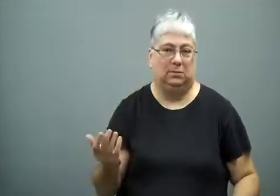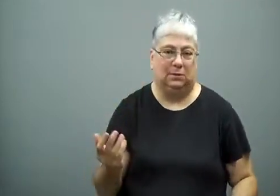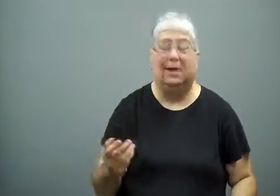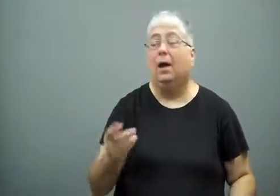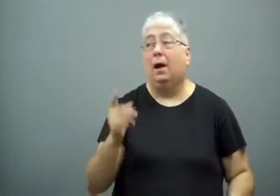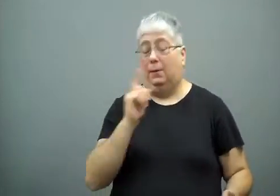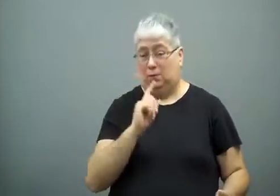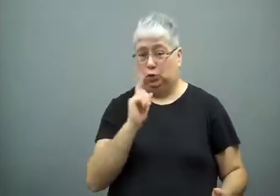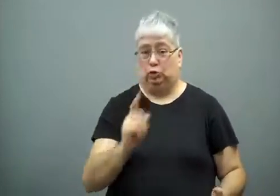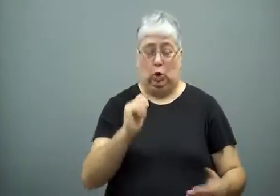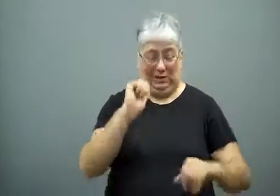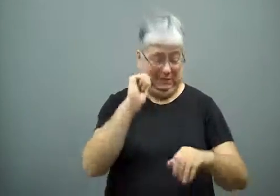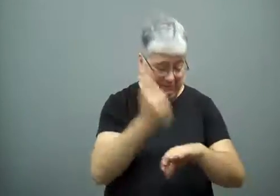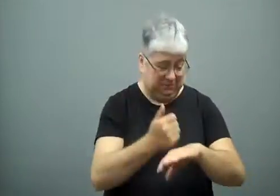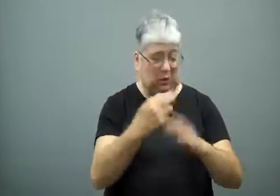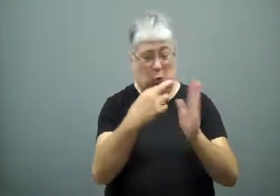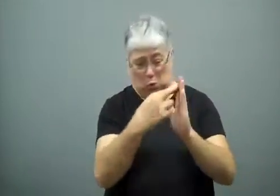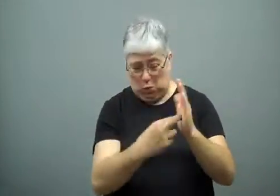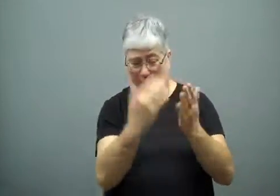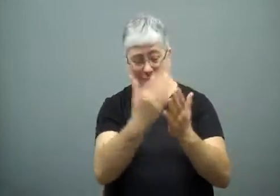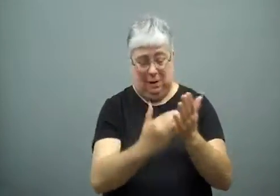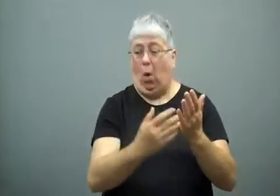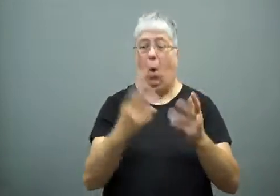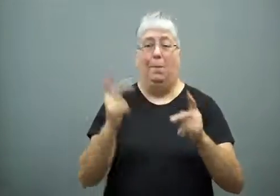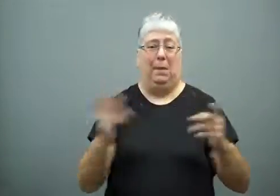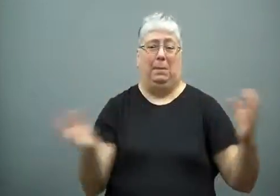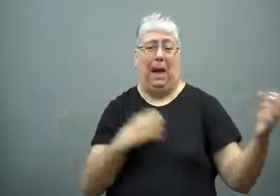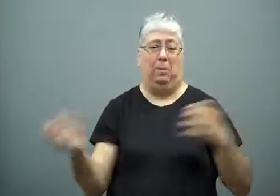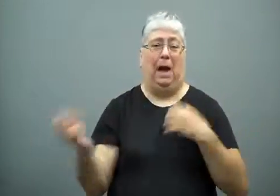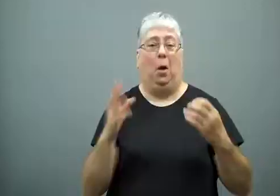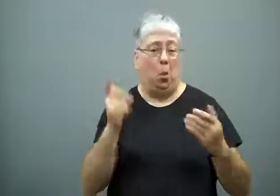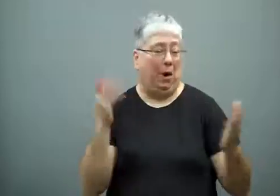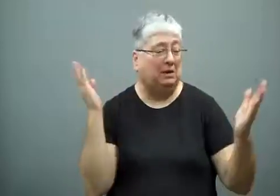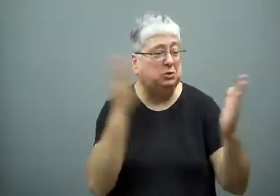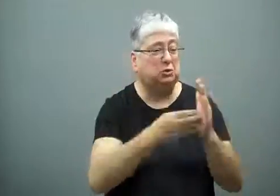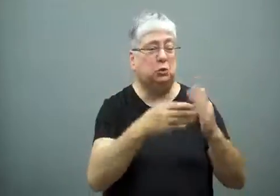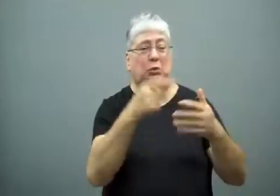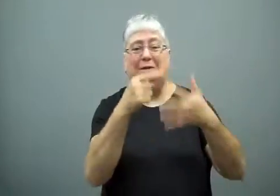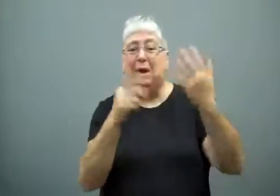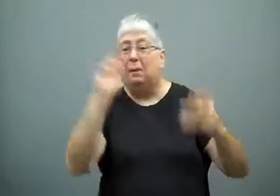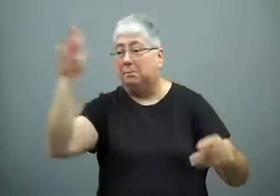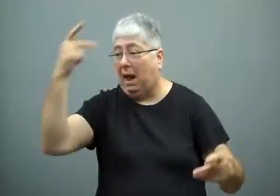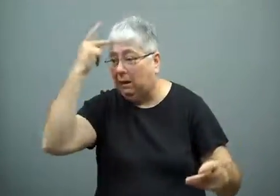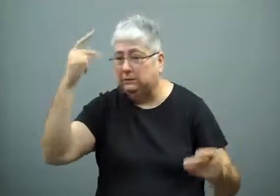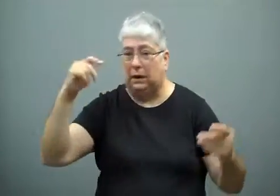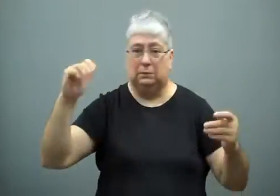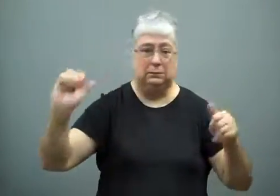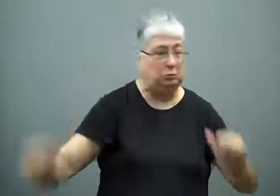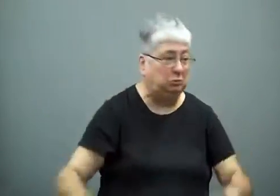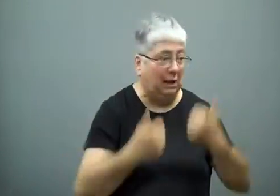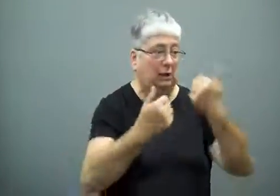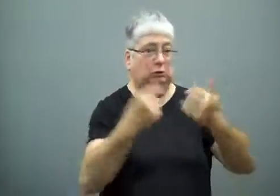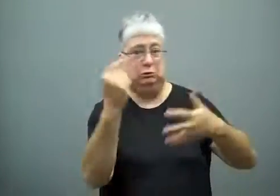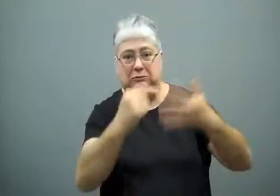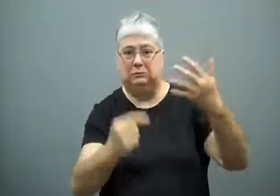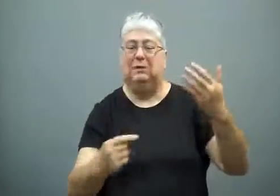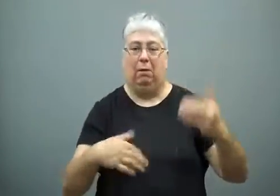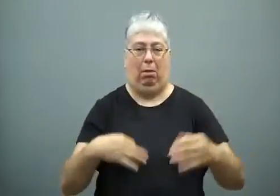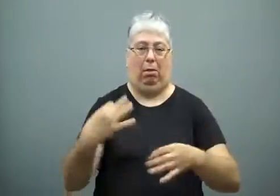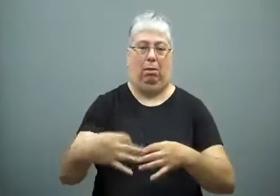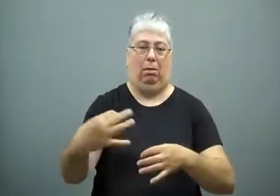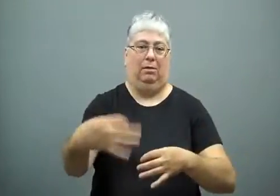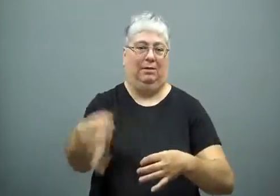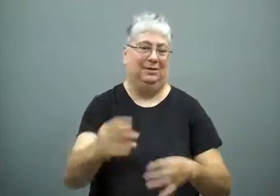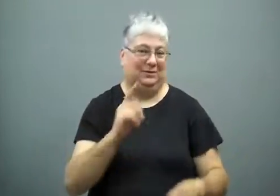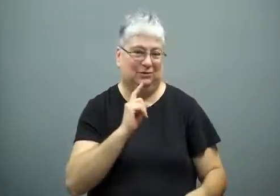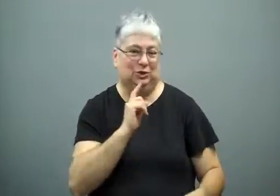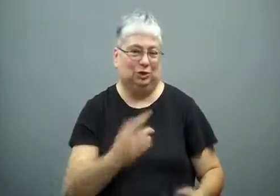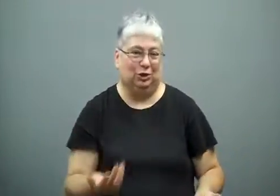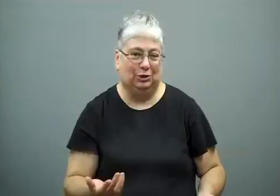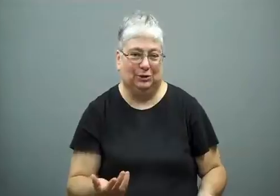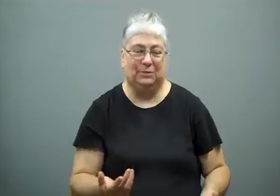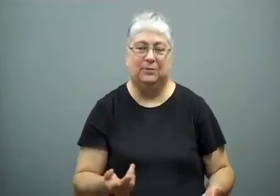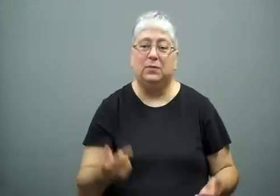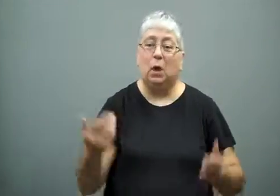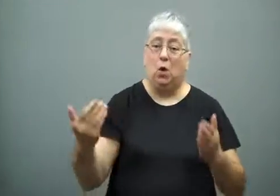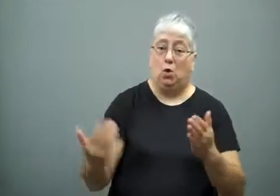Of course once the regulations are proposed